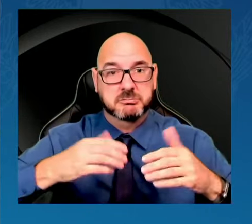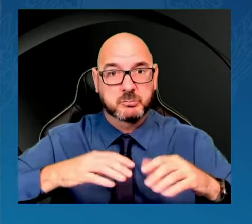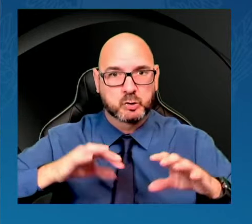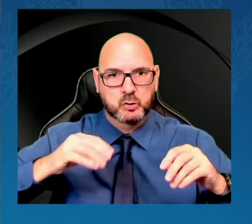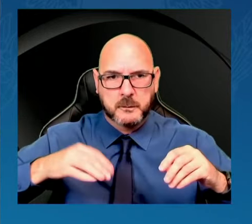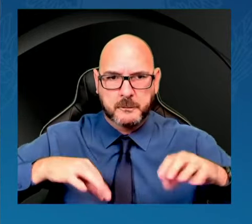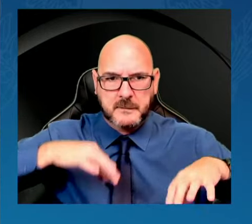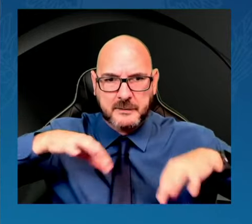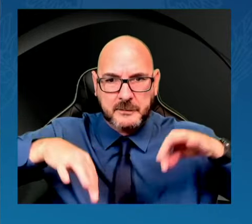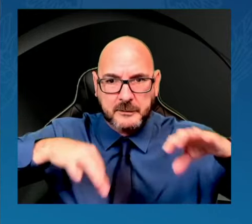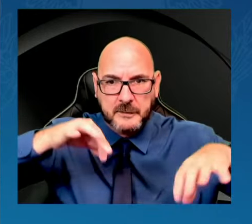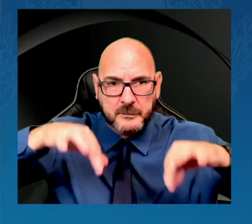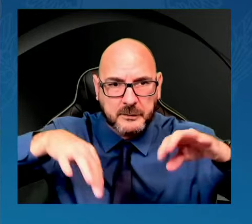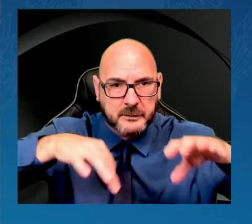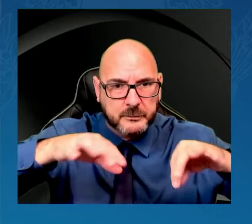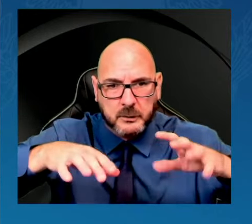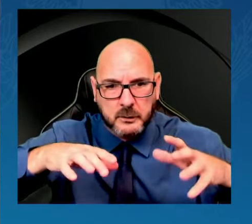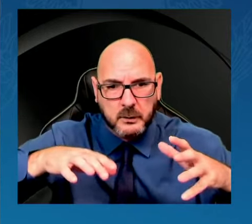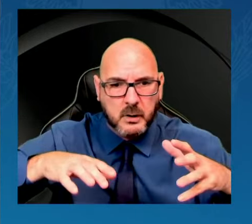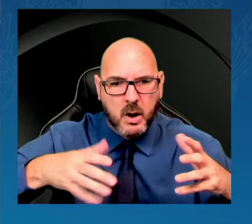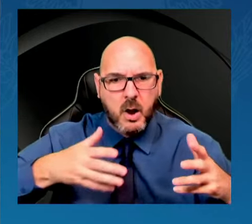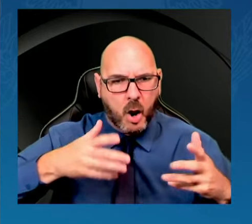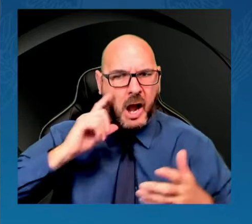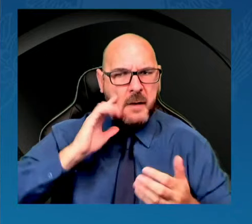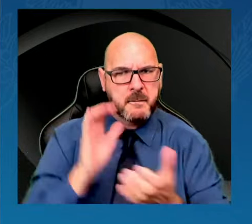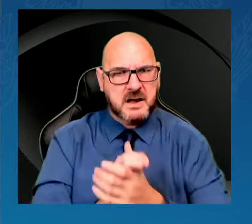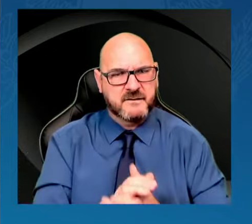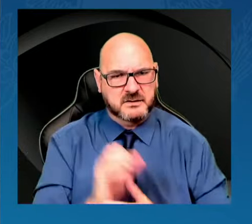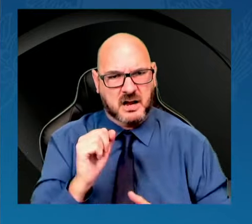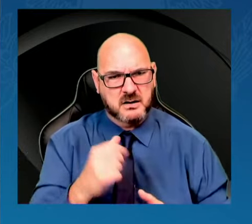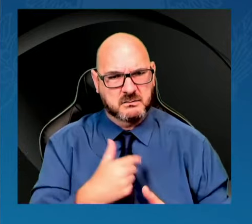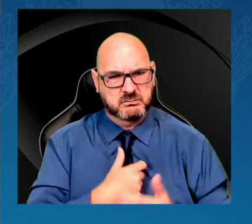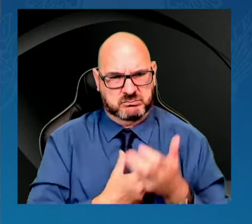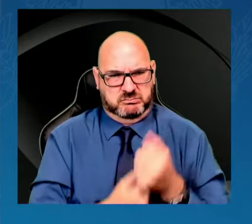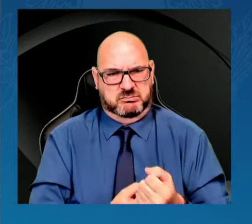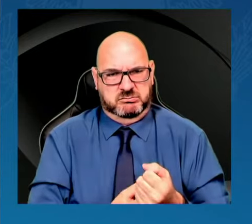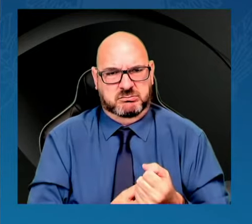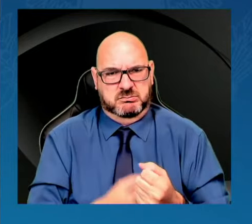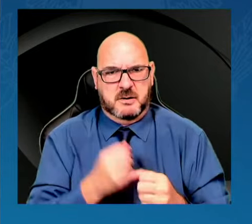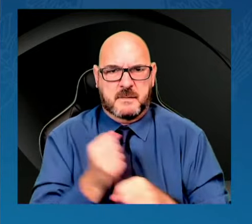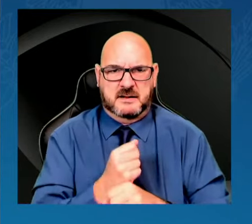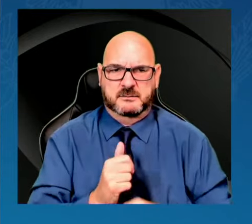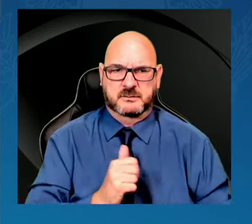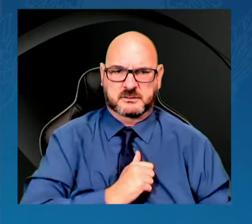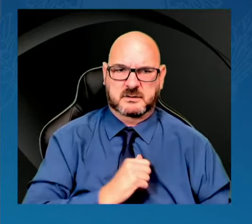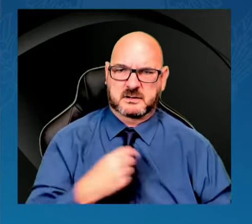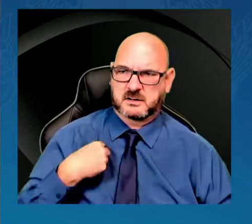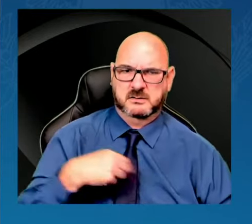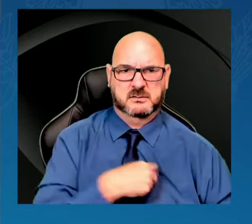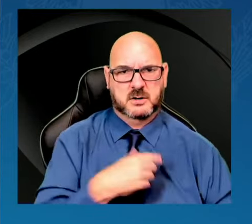And I think that's what makes us a country of innovators and leaders